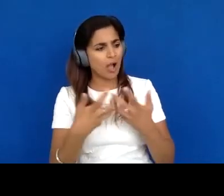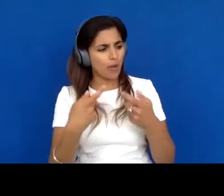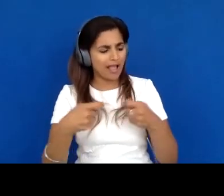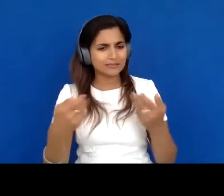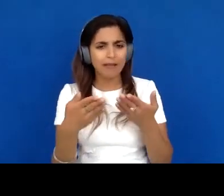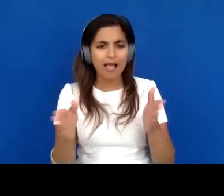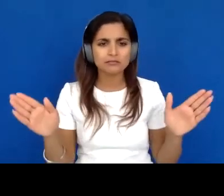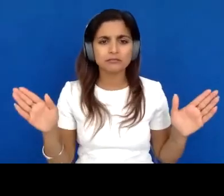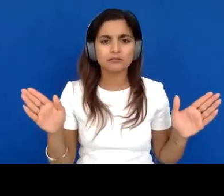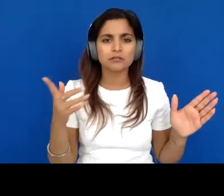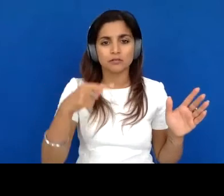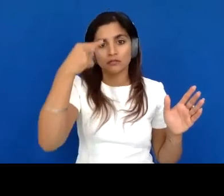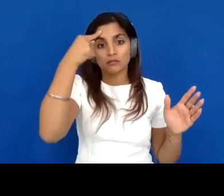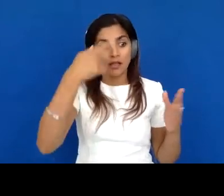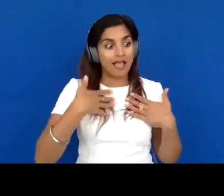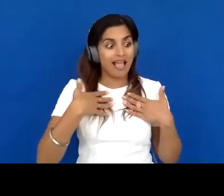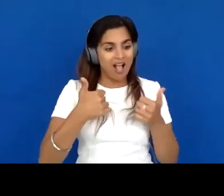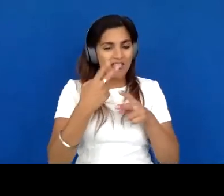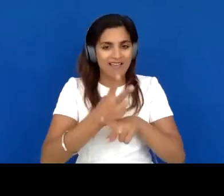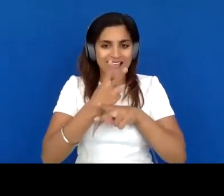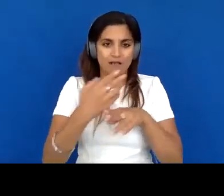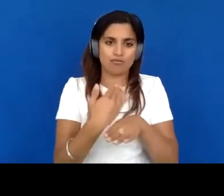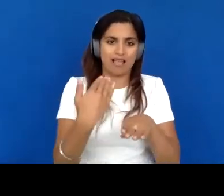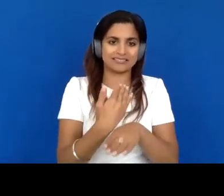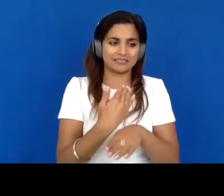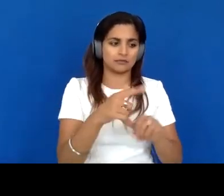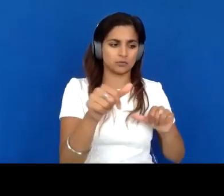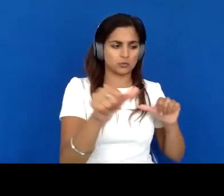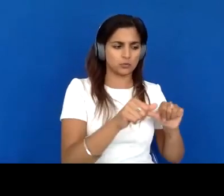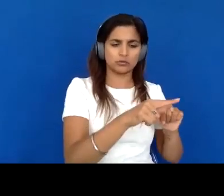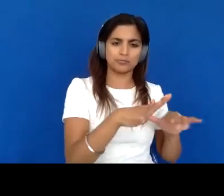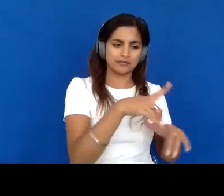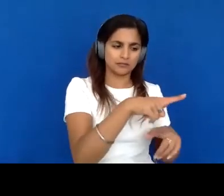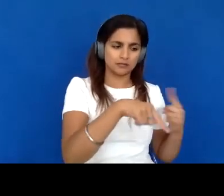properly agency I'm now going to turn to my second point showcasing a different